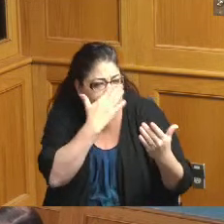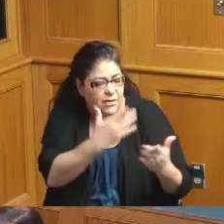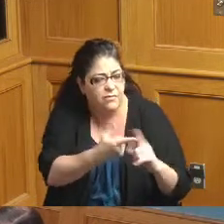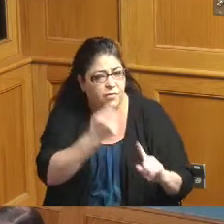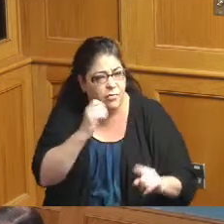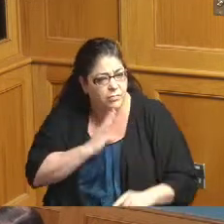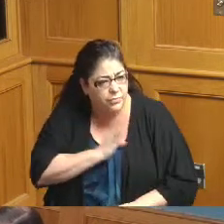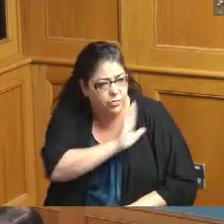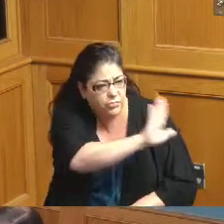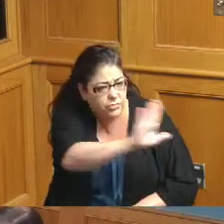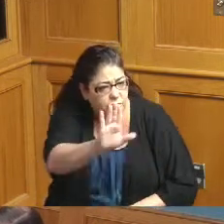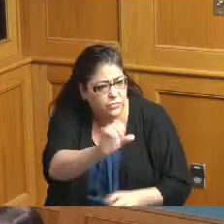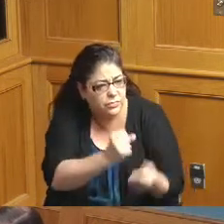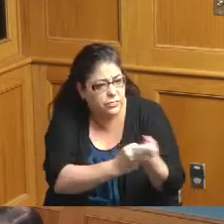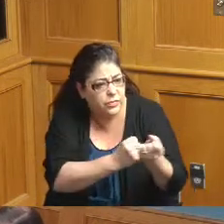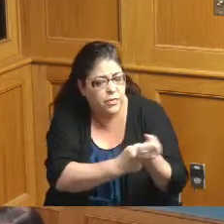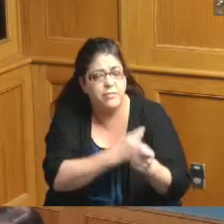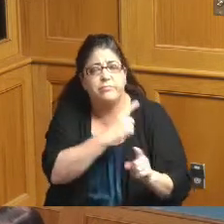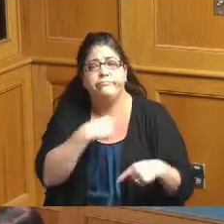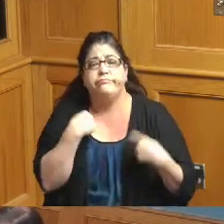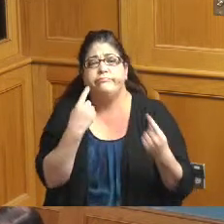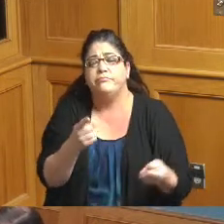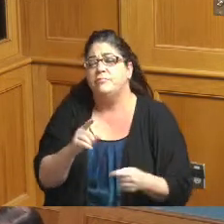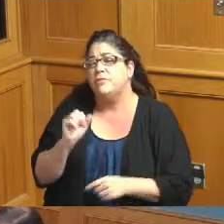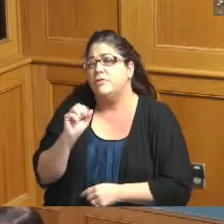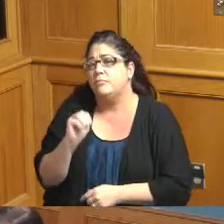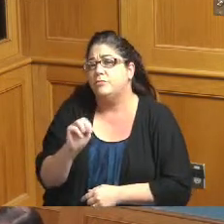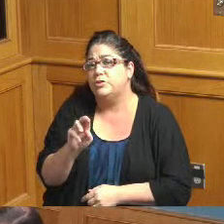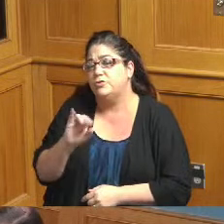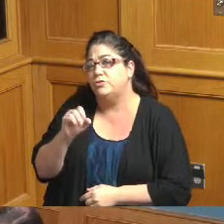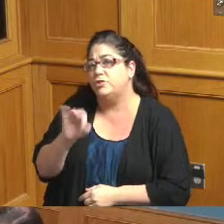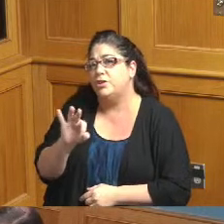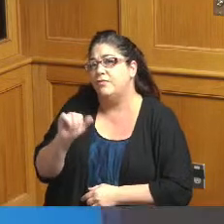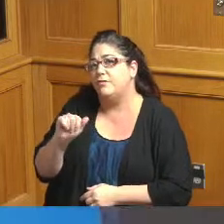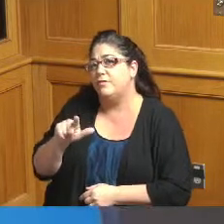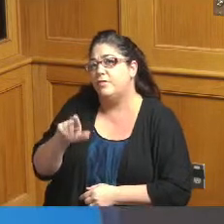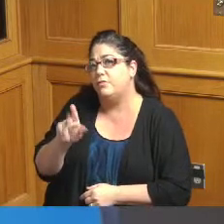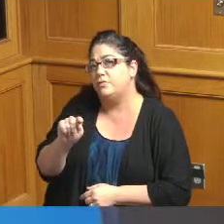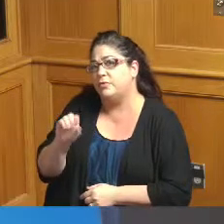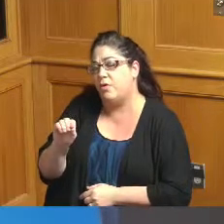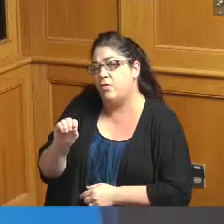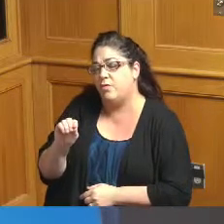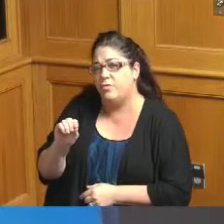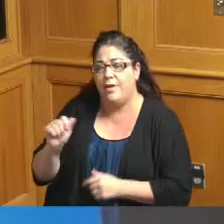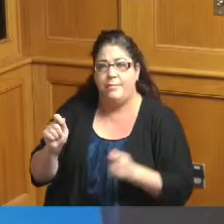as well as Mr eludo so he's really helped guide us through some very difficult and challenging times